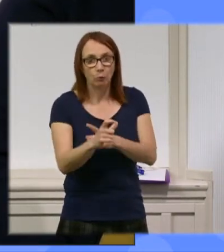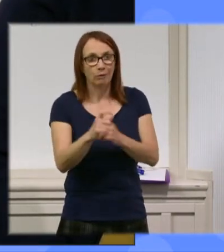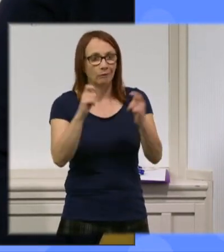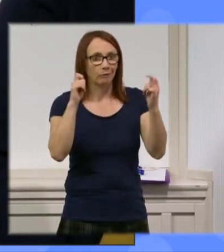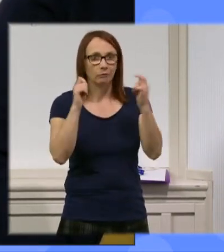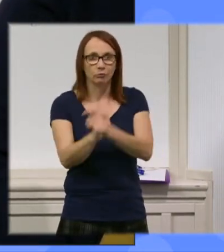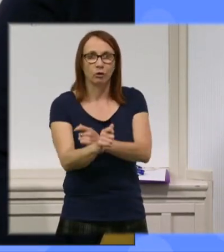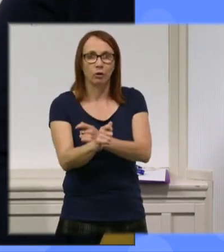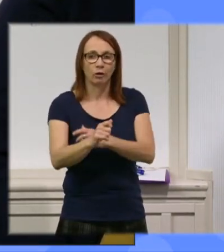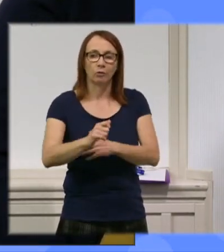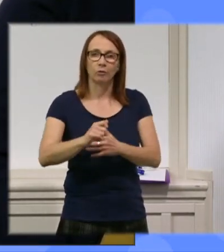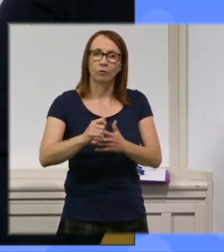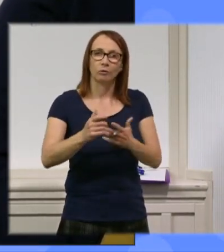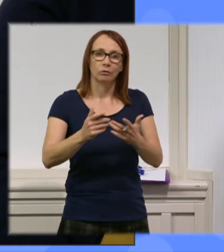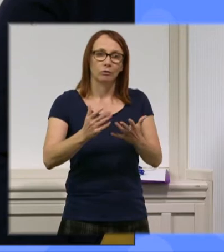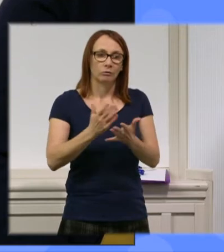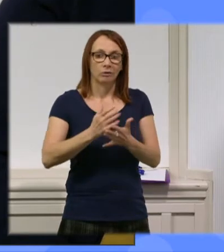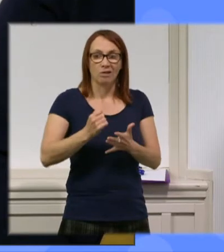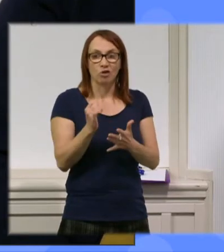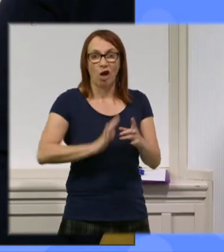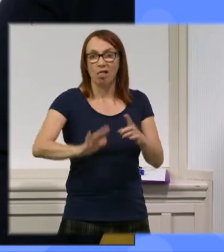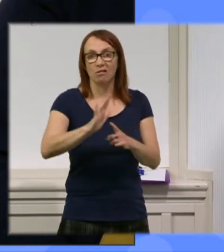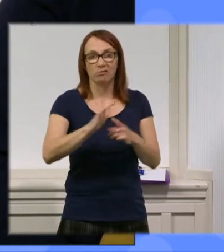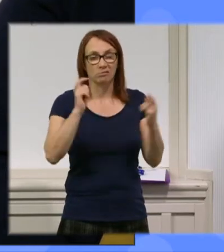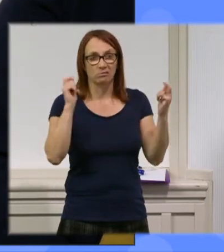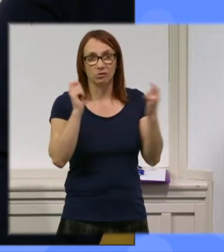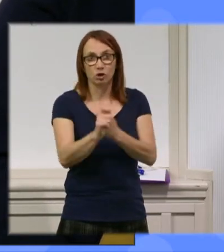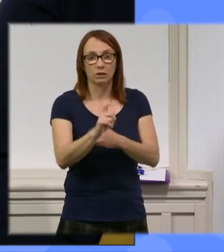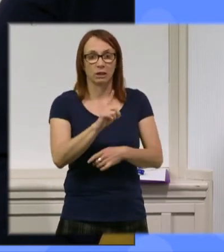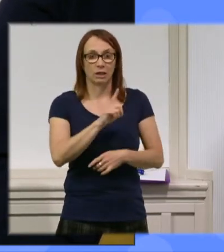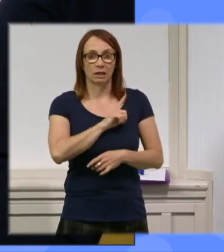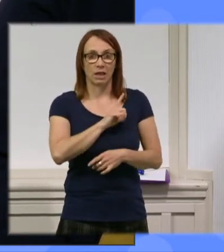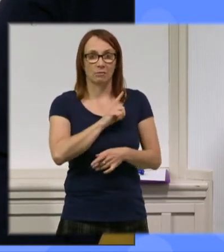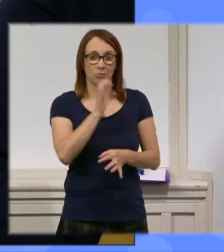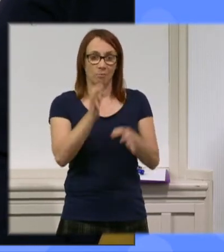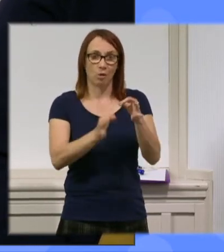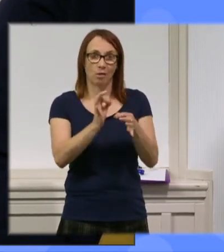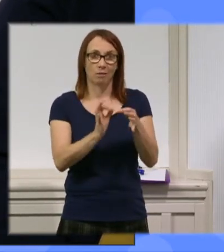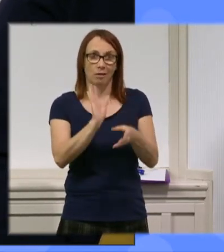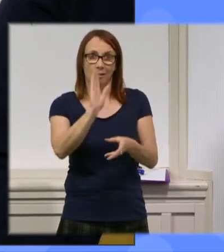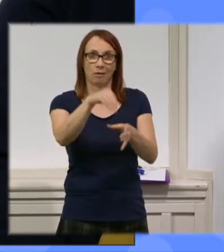wanted to change my country so that's what made me into politics and prior to